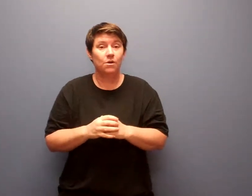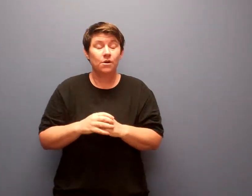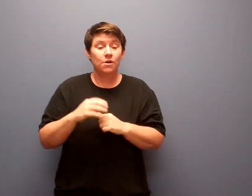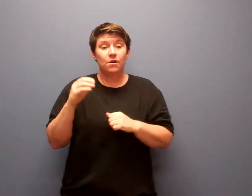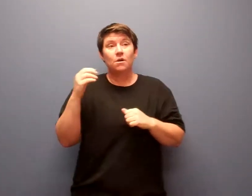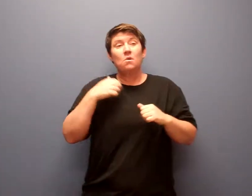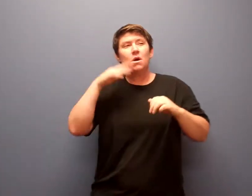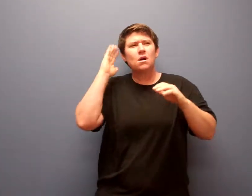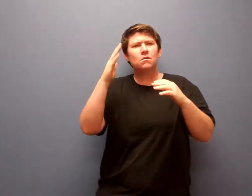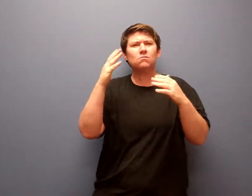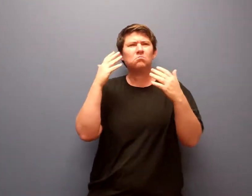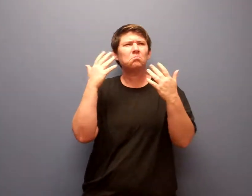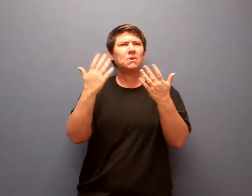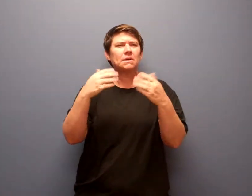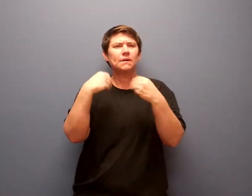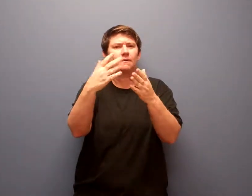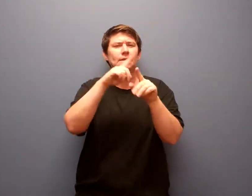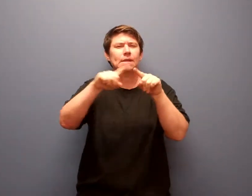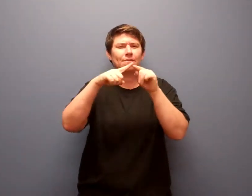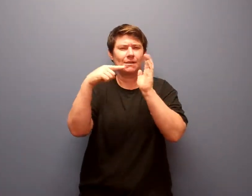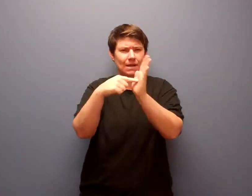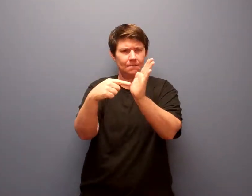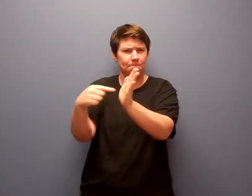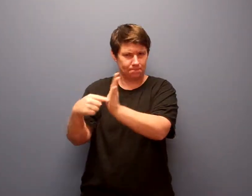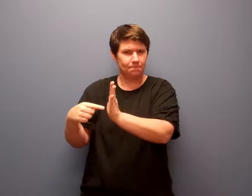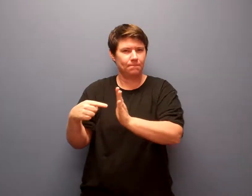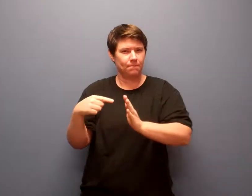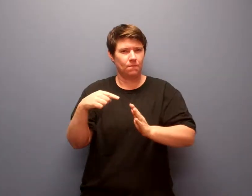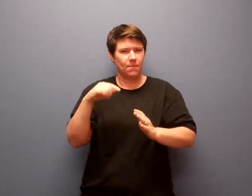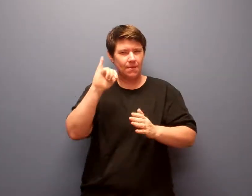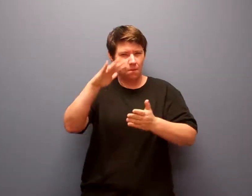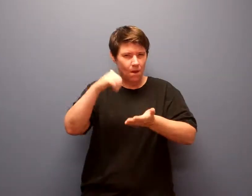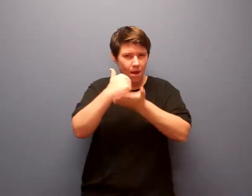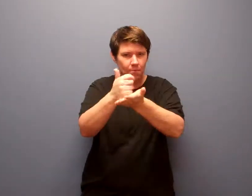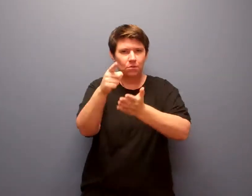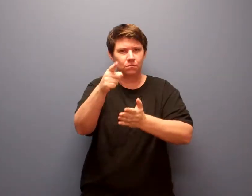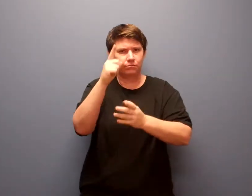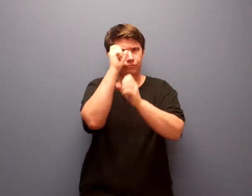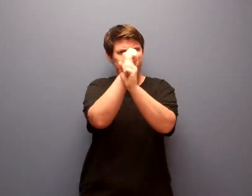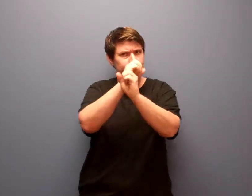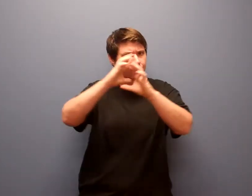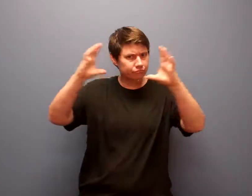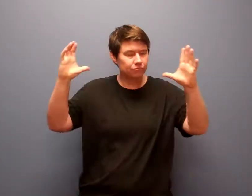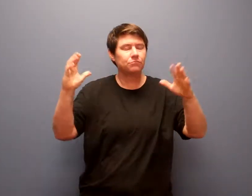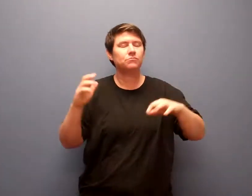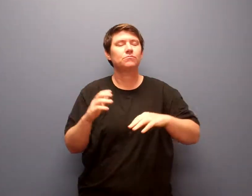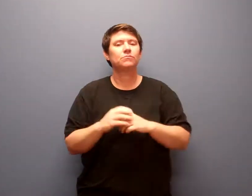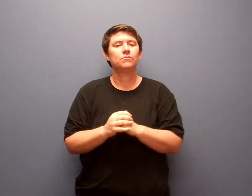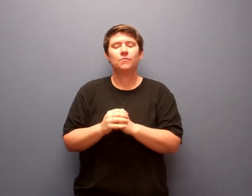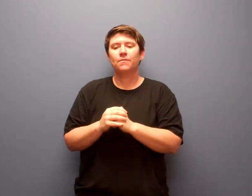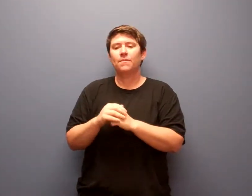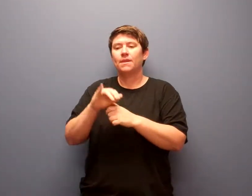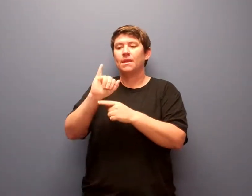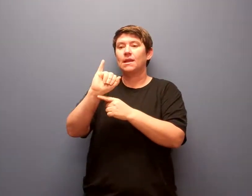I will give you different examples to help with understanding.